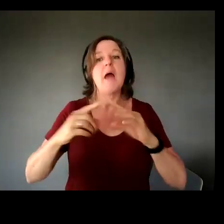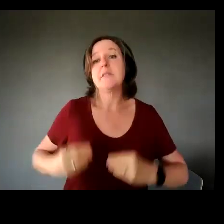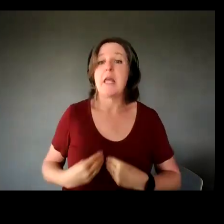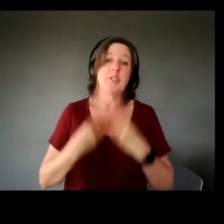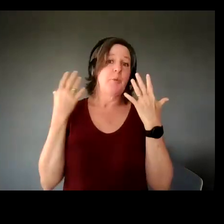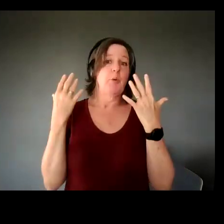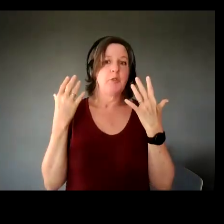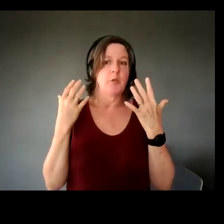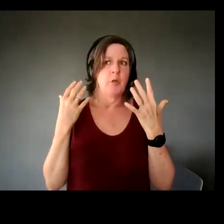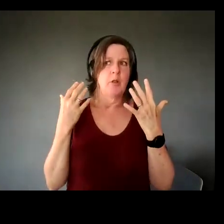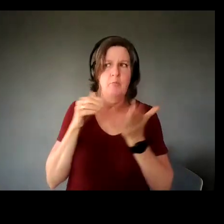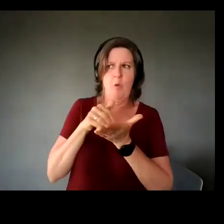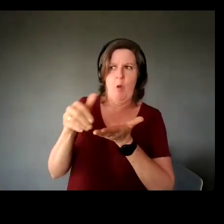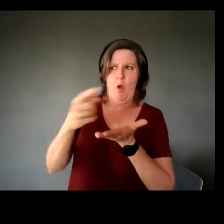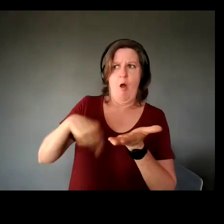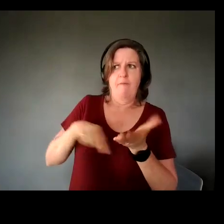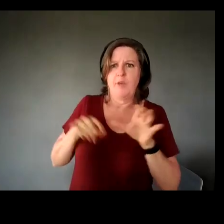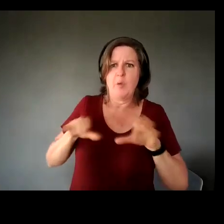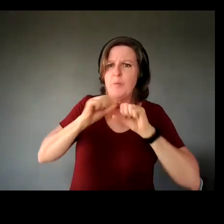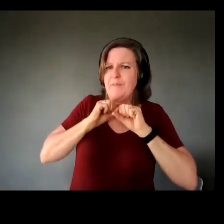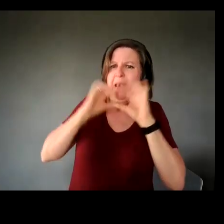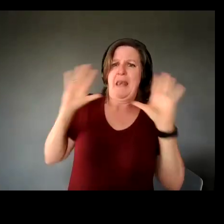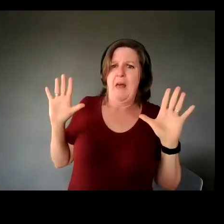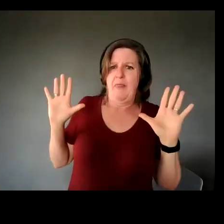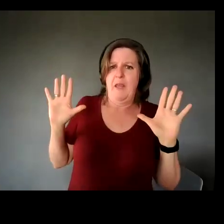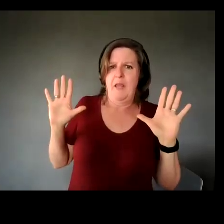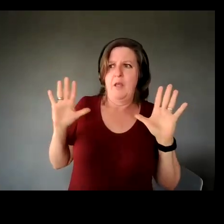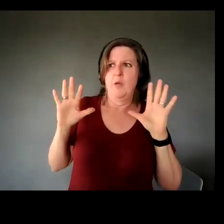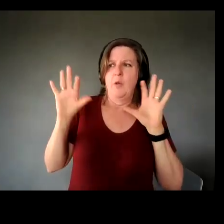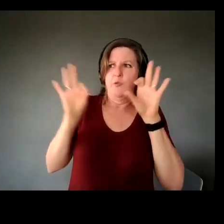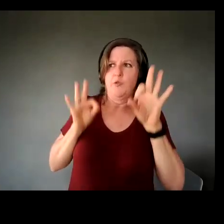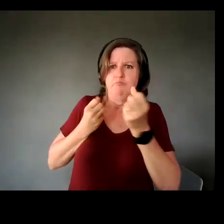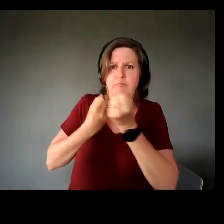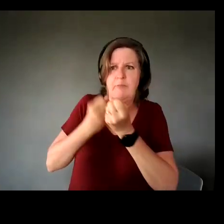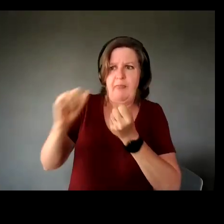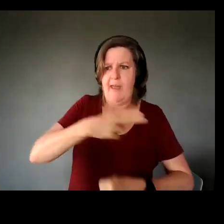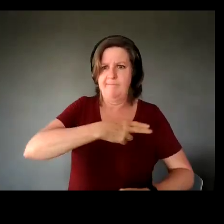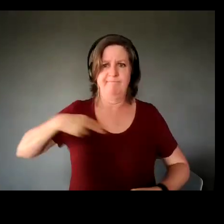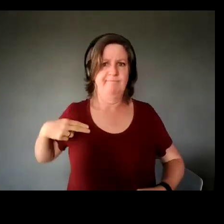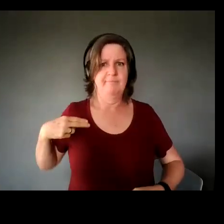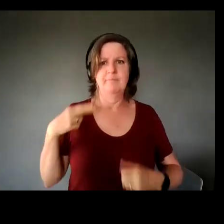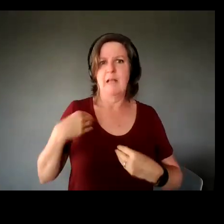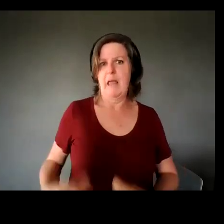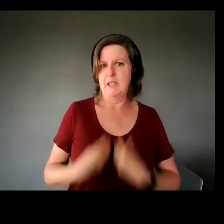done nothing to justify the inspiration and we are often objectified and used to make non- disabled